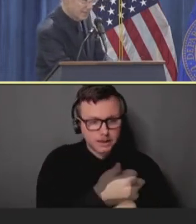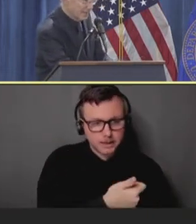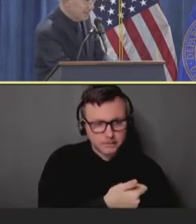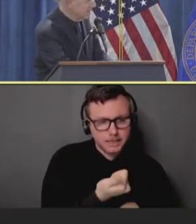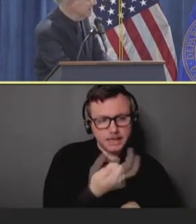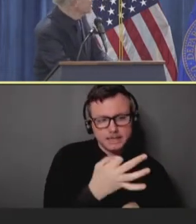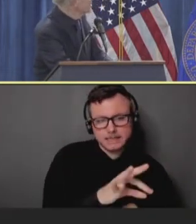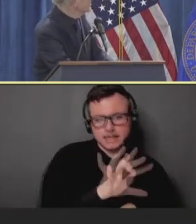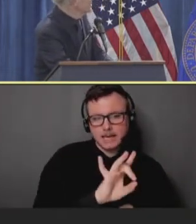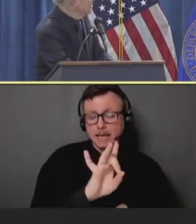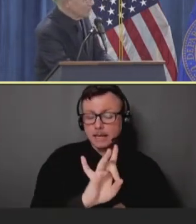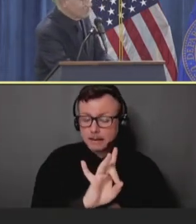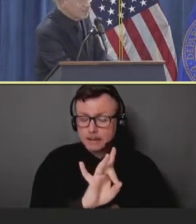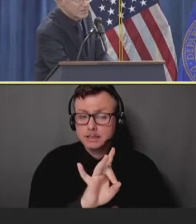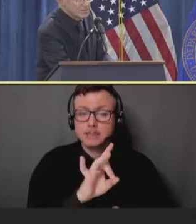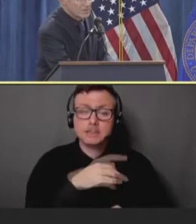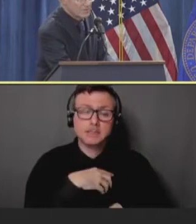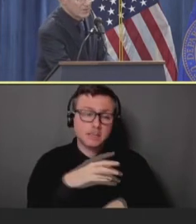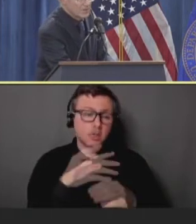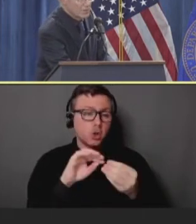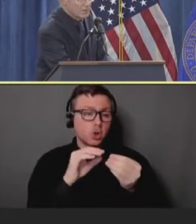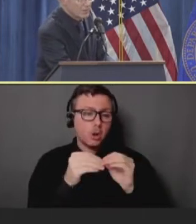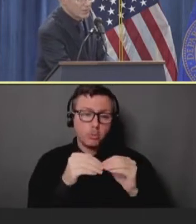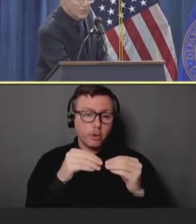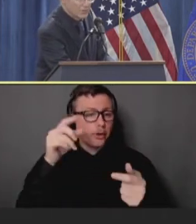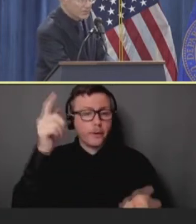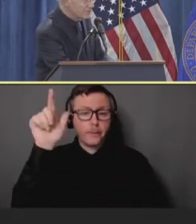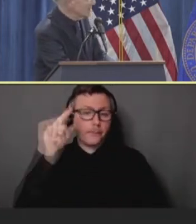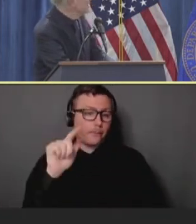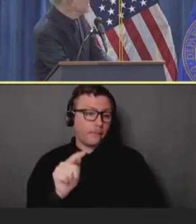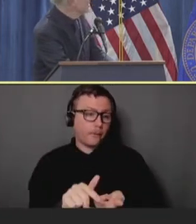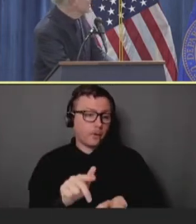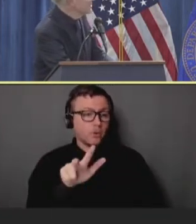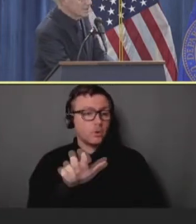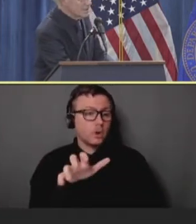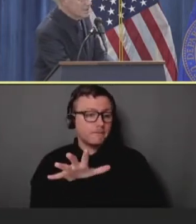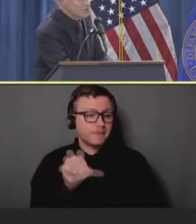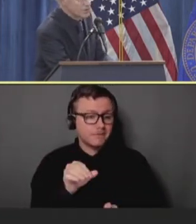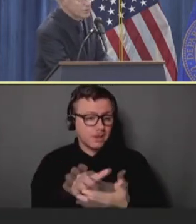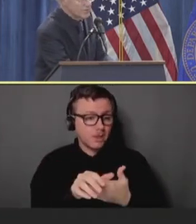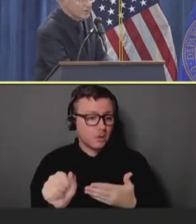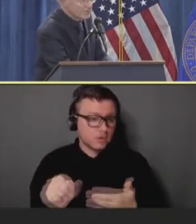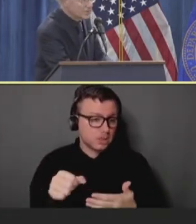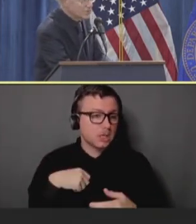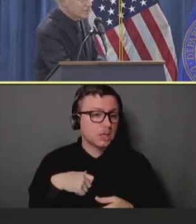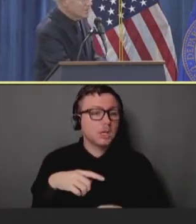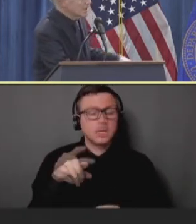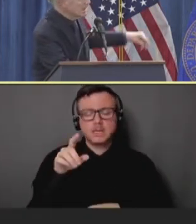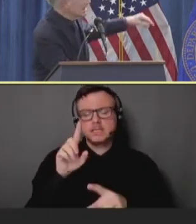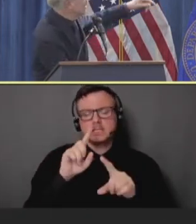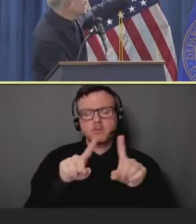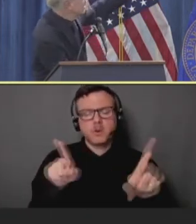in 1988, the number of cases had fallen to about 350,000 in 125 countries, and then we